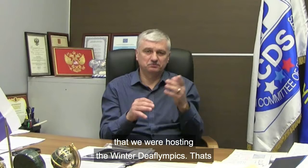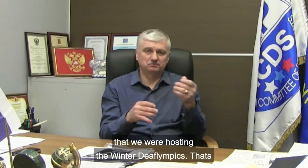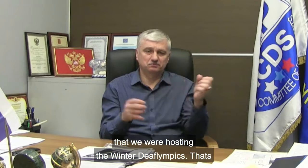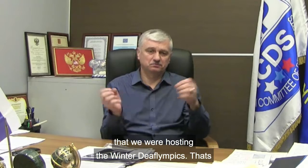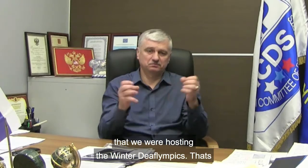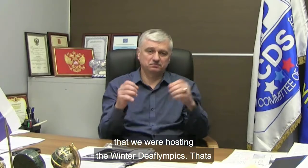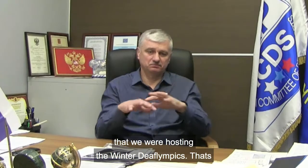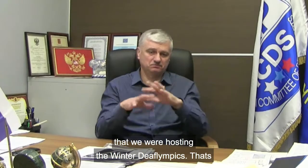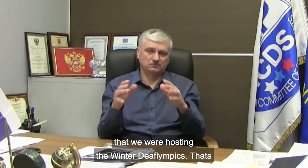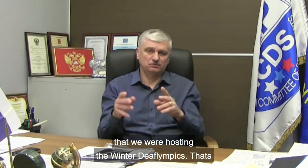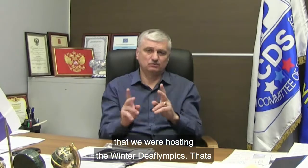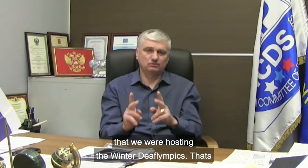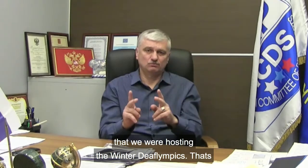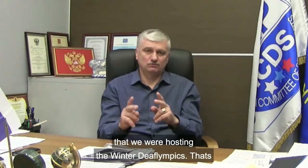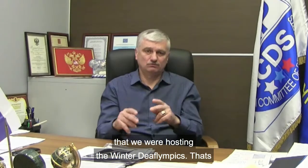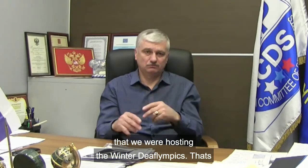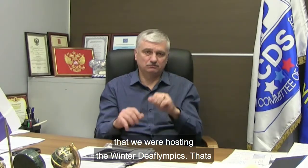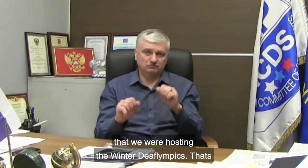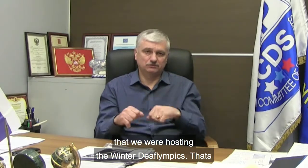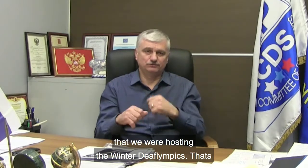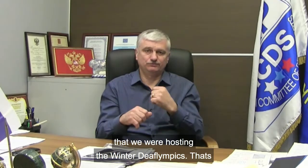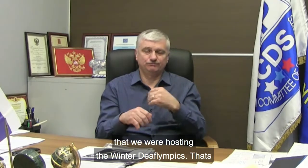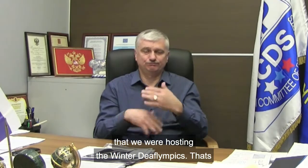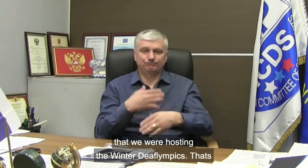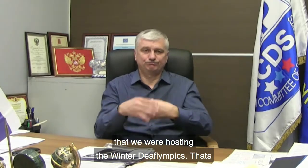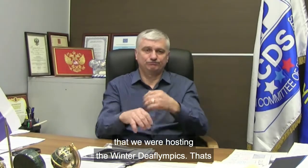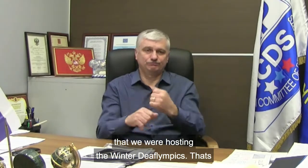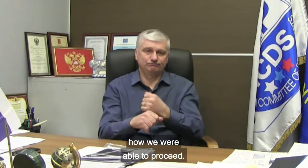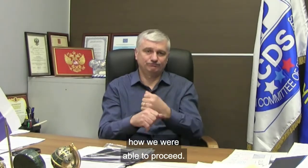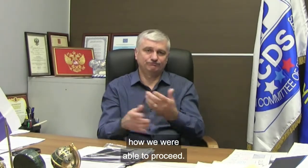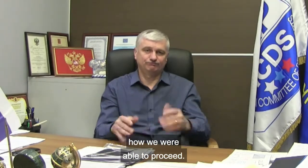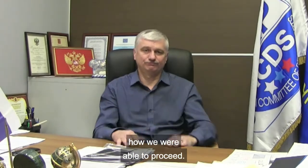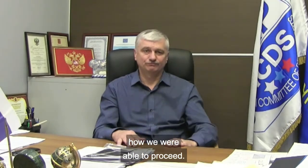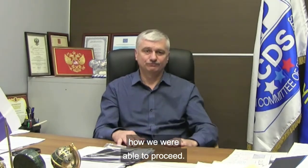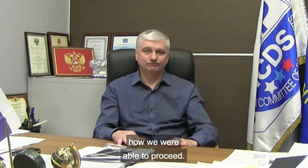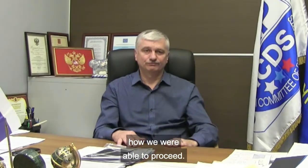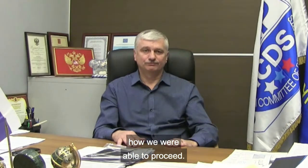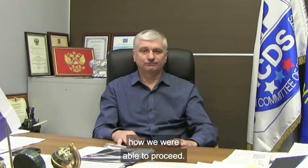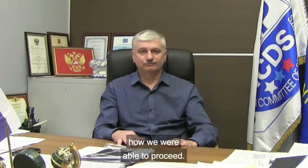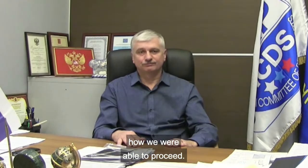that we were hosting the Winter Deaflympics. Thats how we were able to proceed.